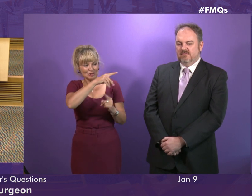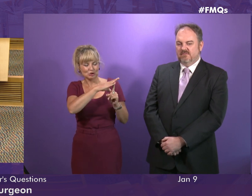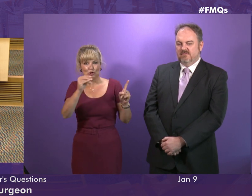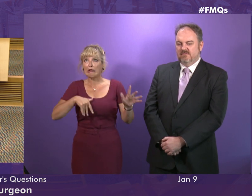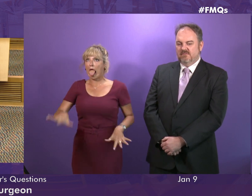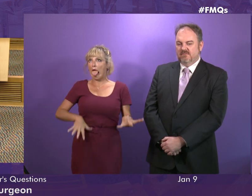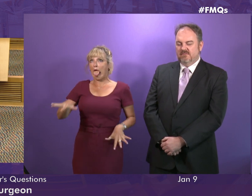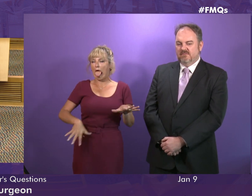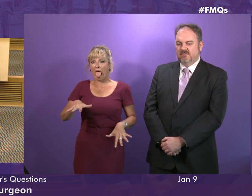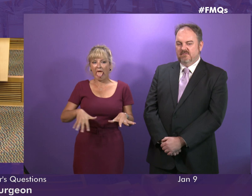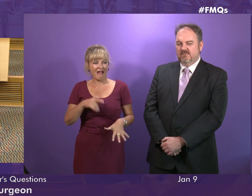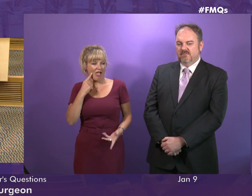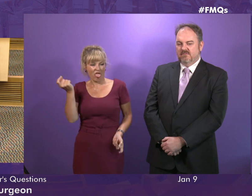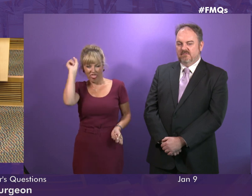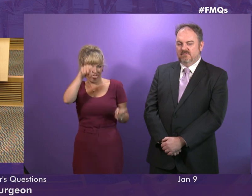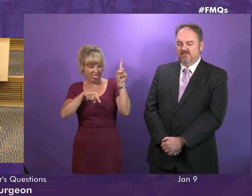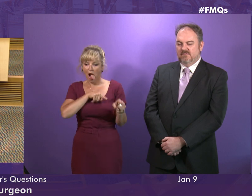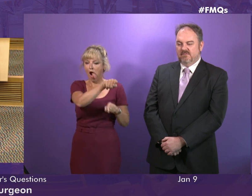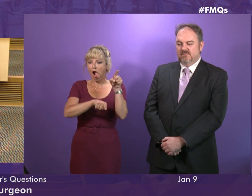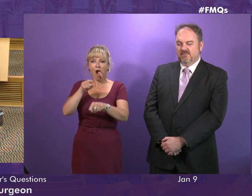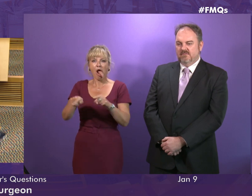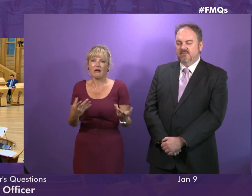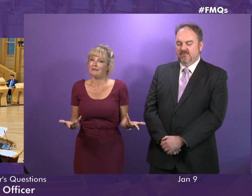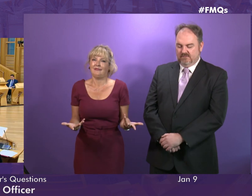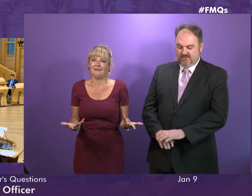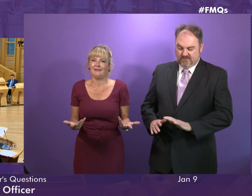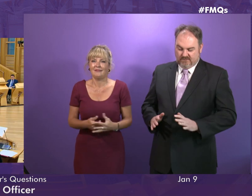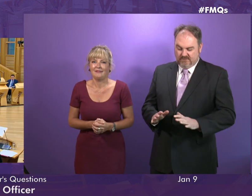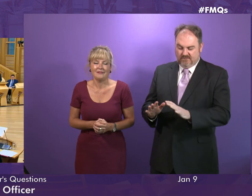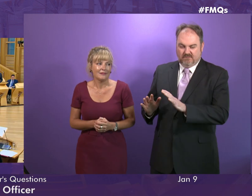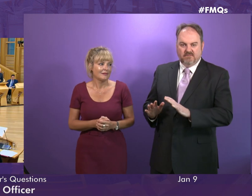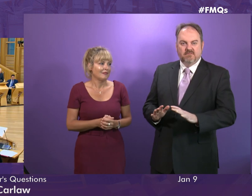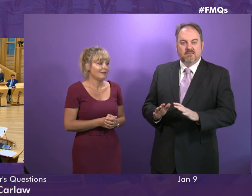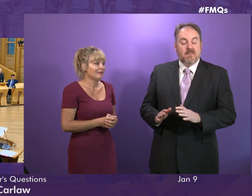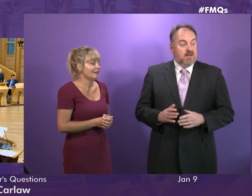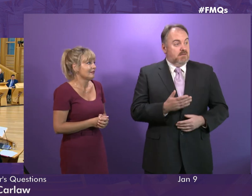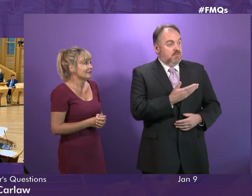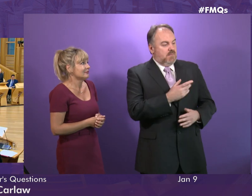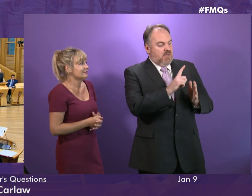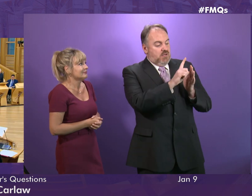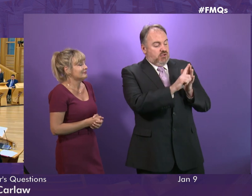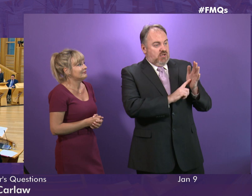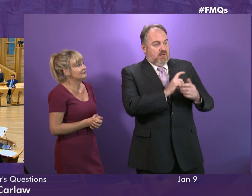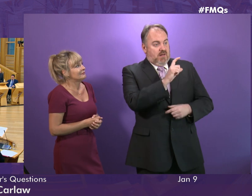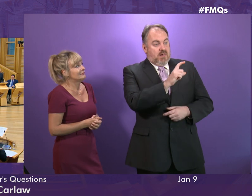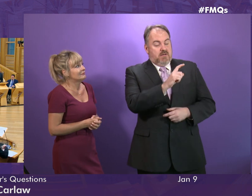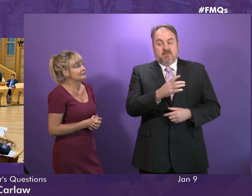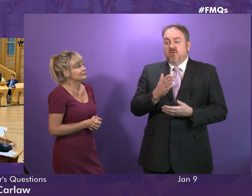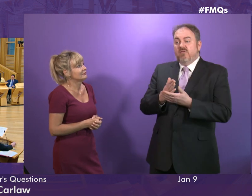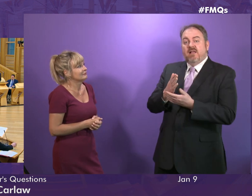floundering around making baseless accusations. Jackson Carlaw: So, basically, the Deputy First Minister’s